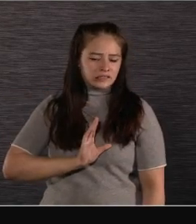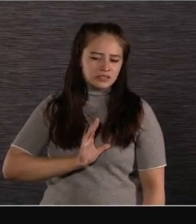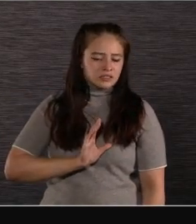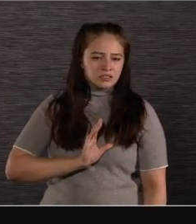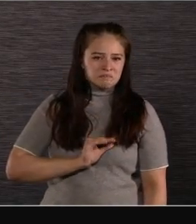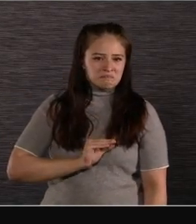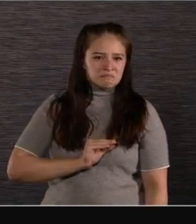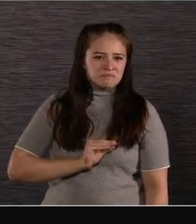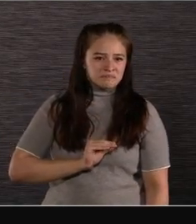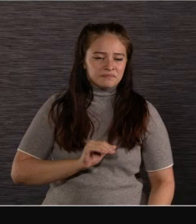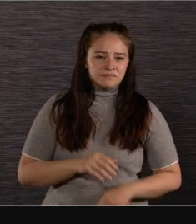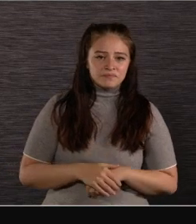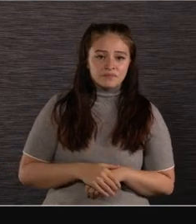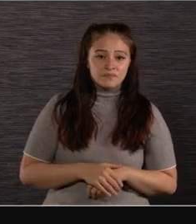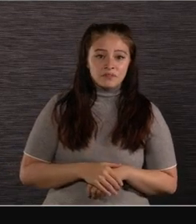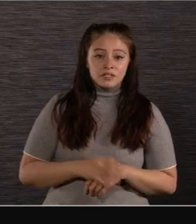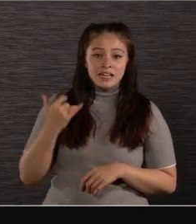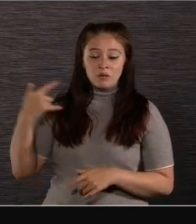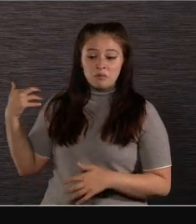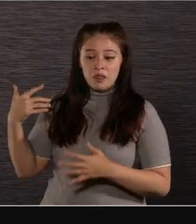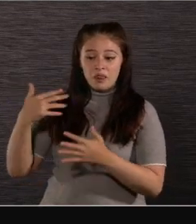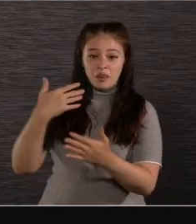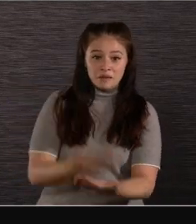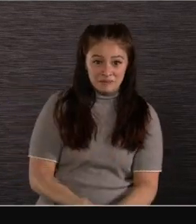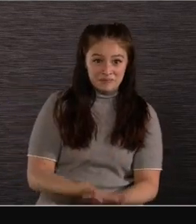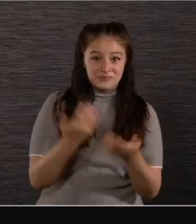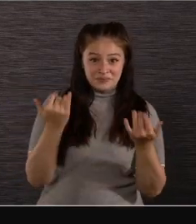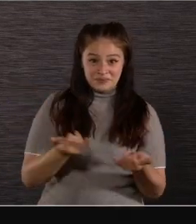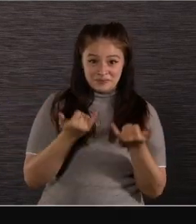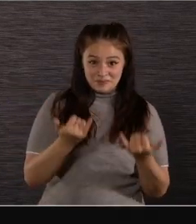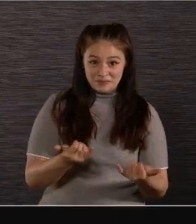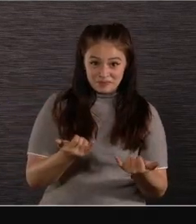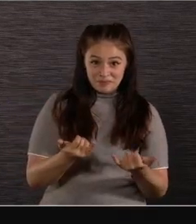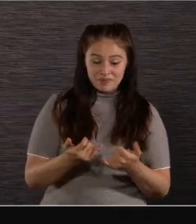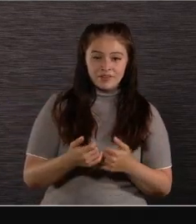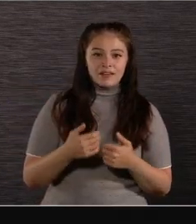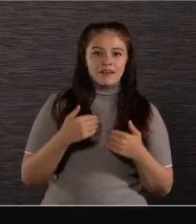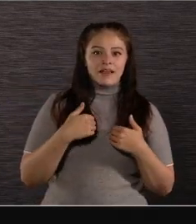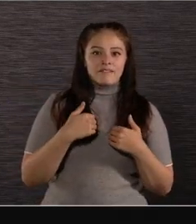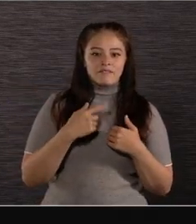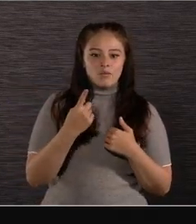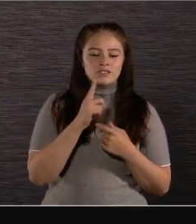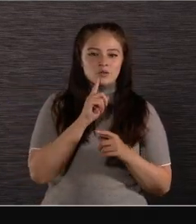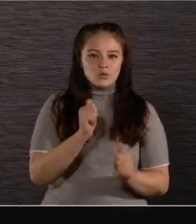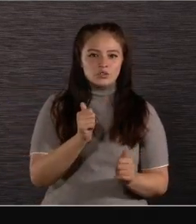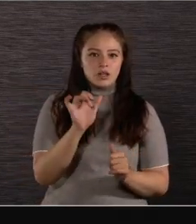Fast forward to today and we have a plug and play solution like Airpeak